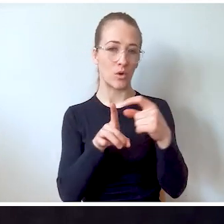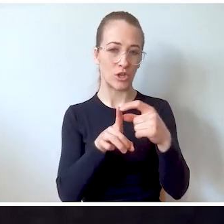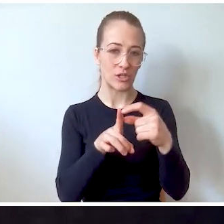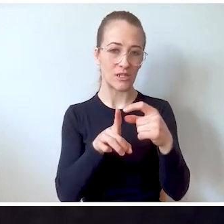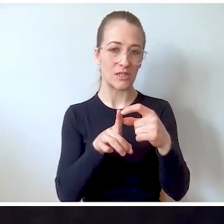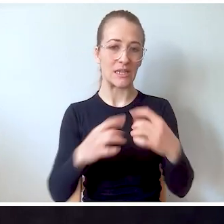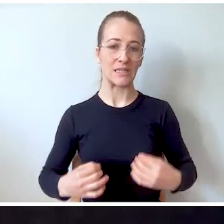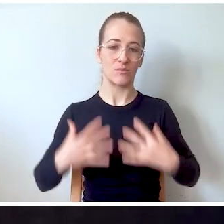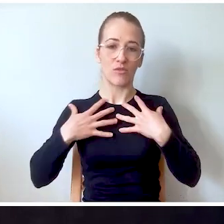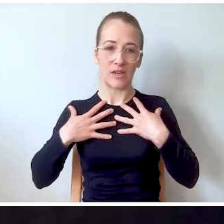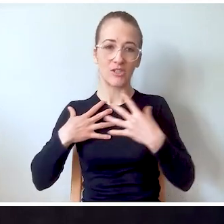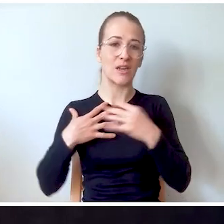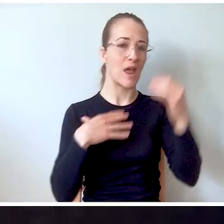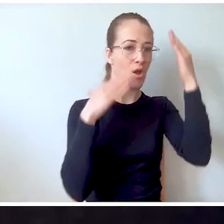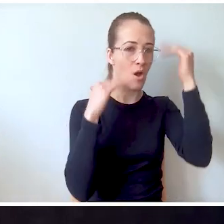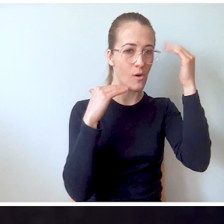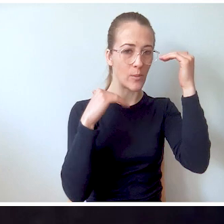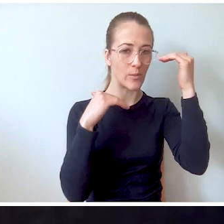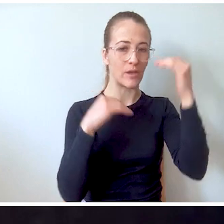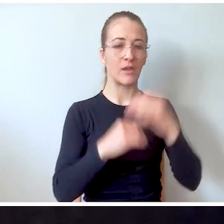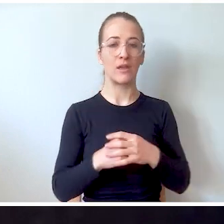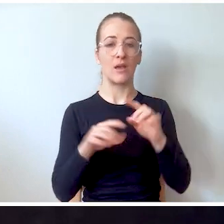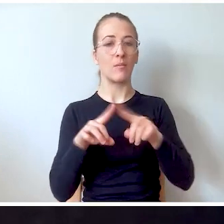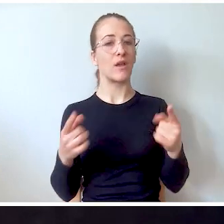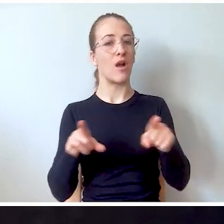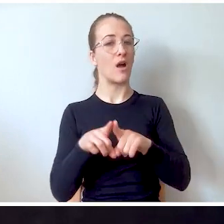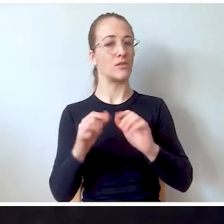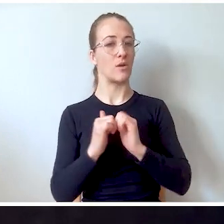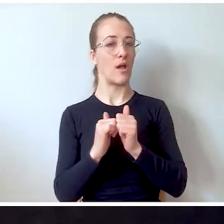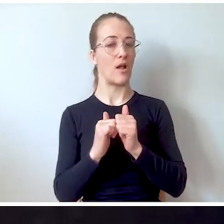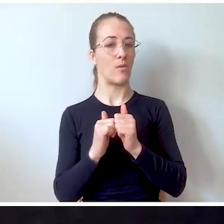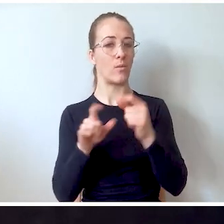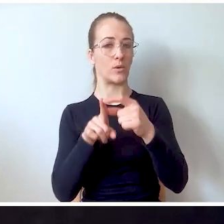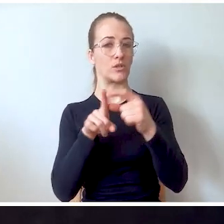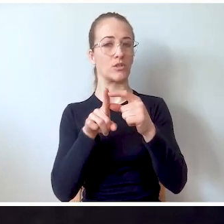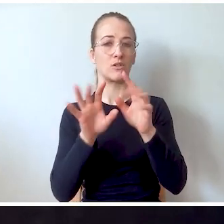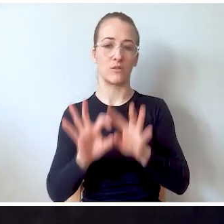'inspiration,' as well as, 'hope,' but also how words are so important